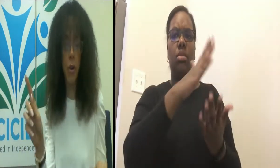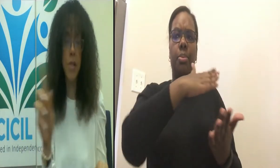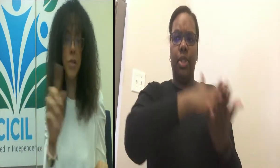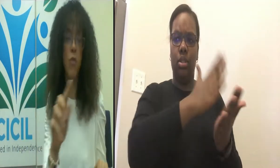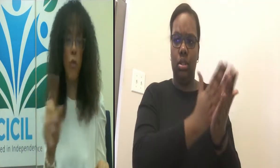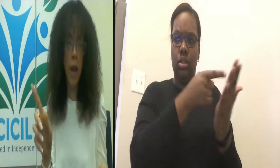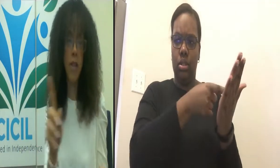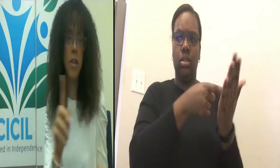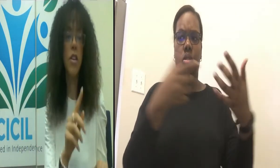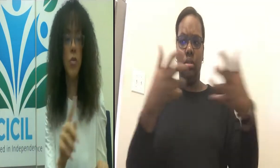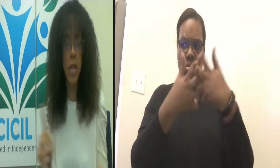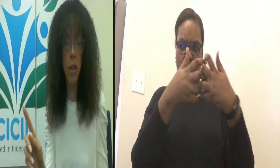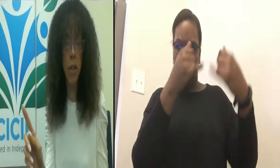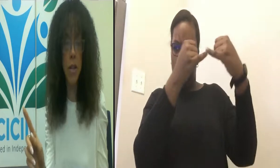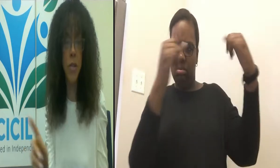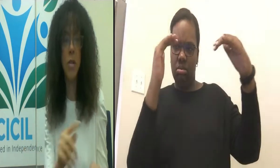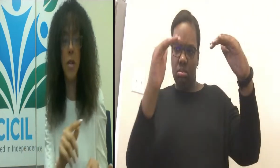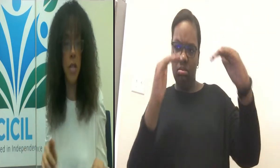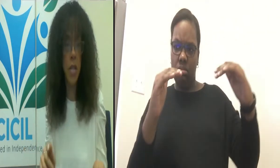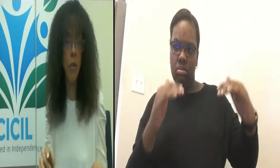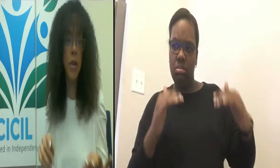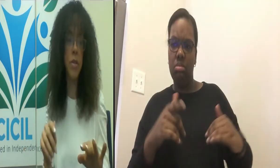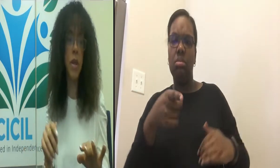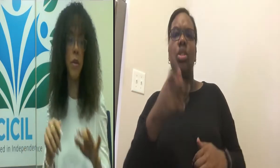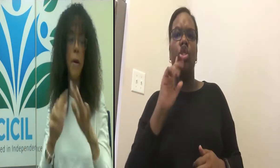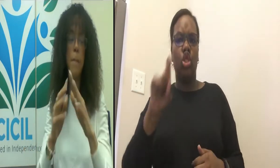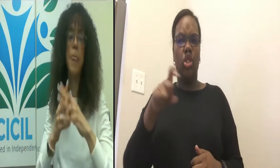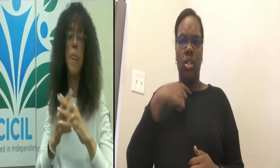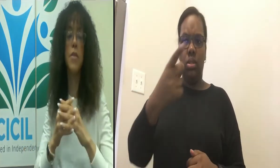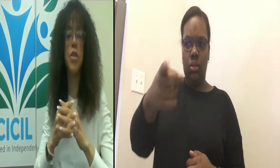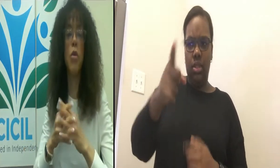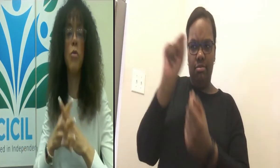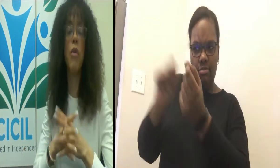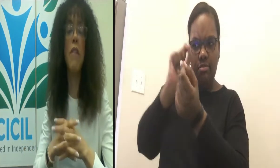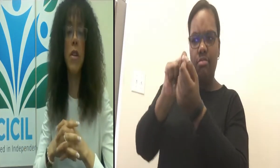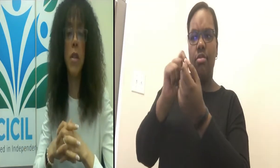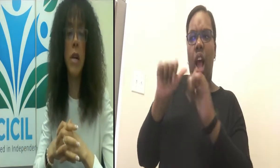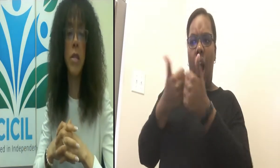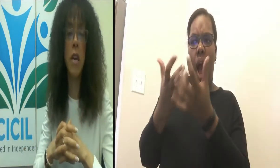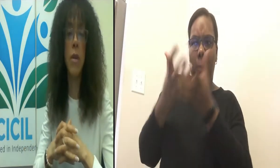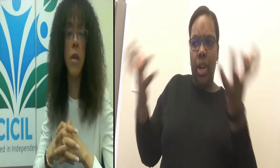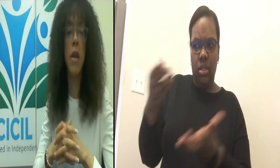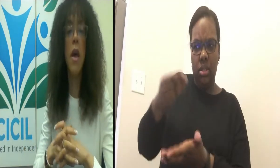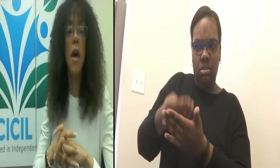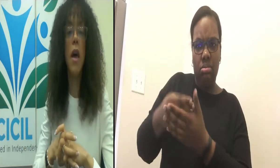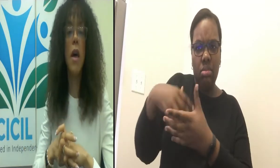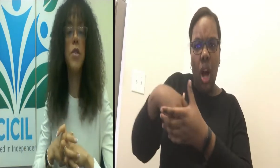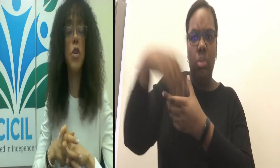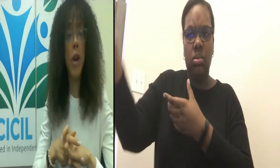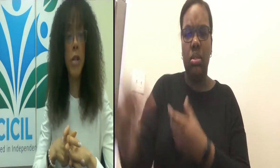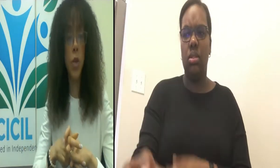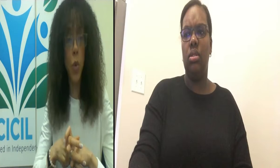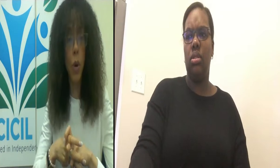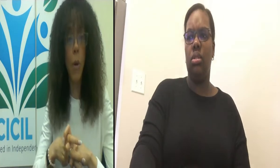organization, line item by line item. Payroll, insurance, rent, utilities, etc. etc.